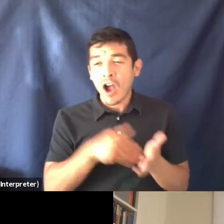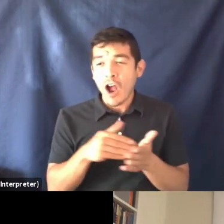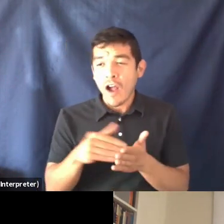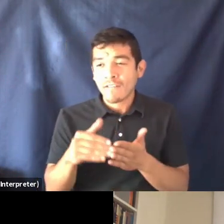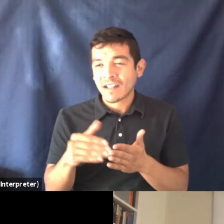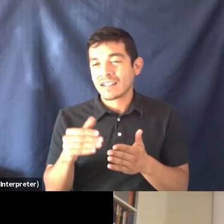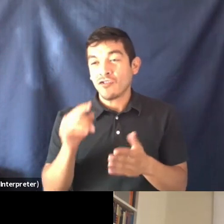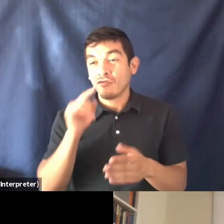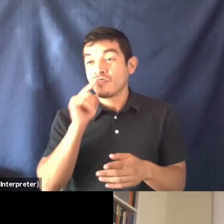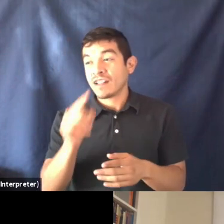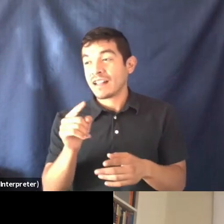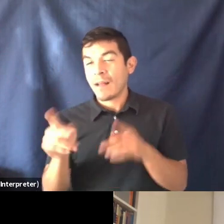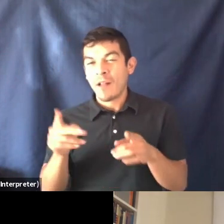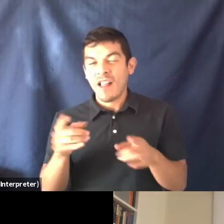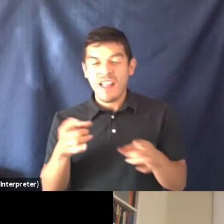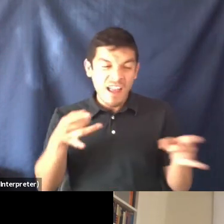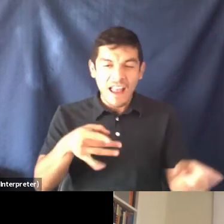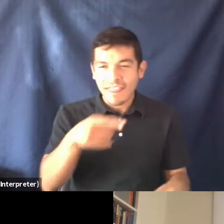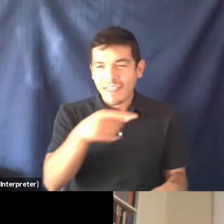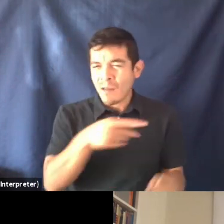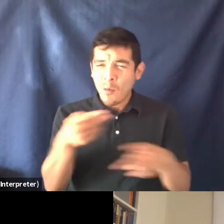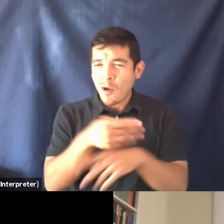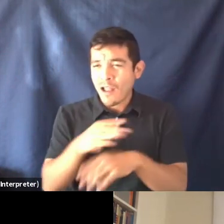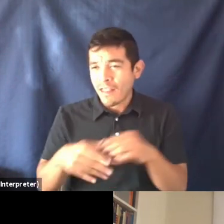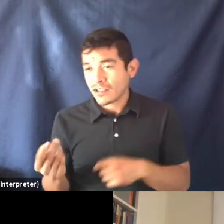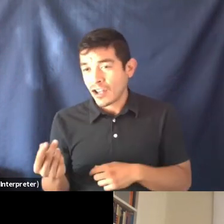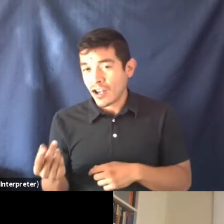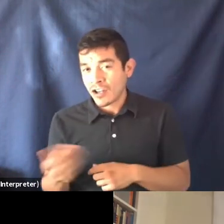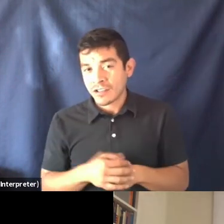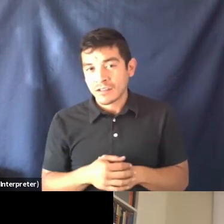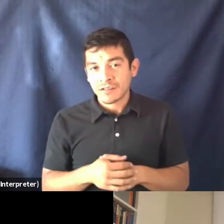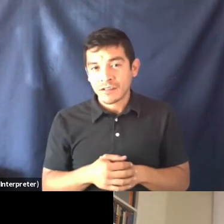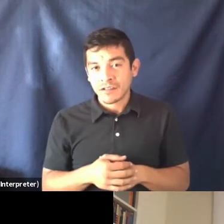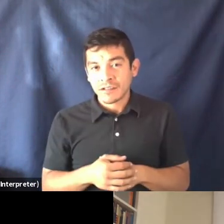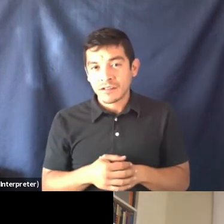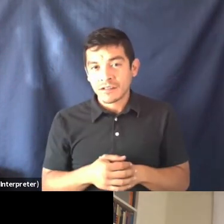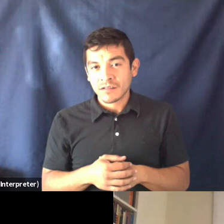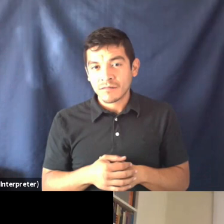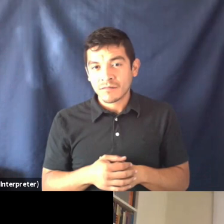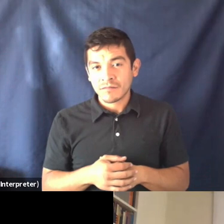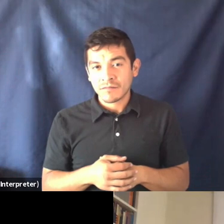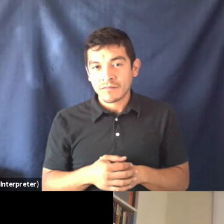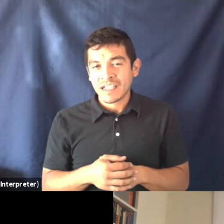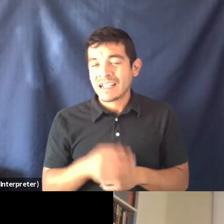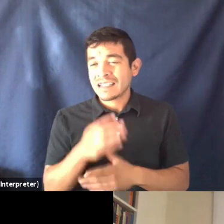than the dogs are. At least people stop and pat the dogs on the head and these boys don't get that kind of care.